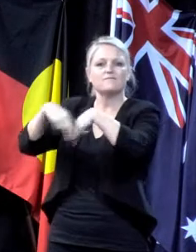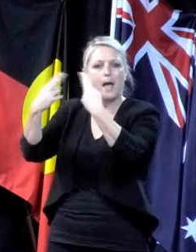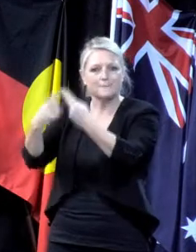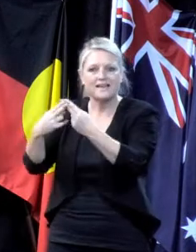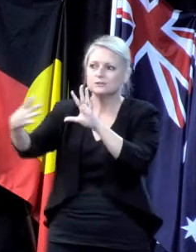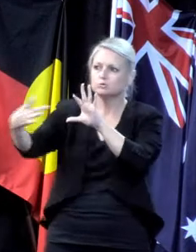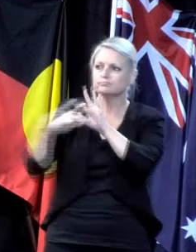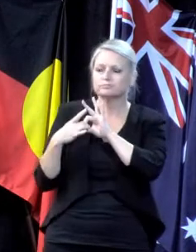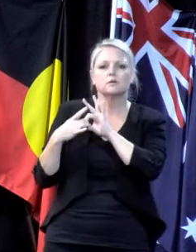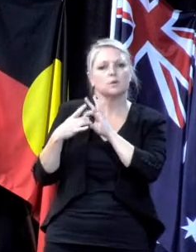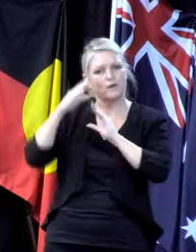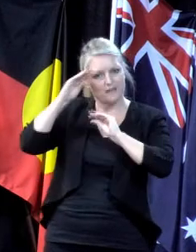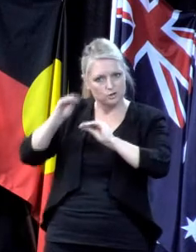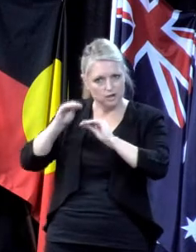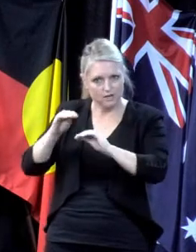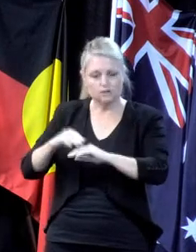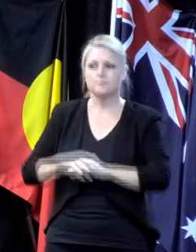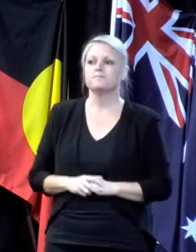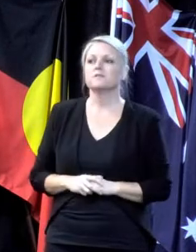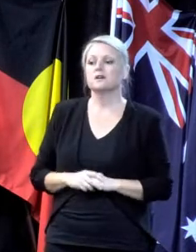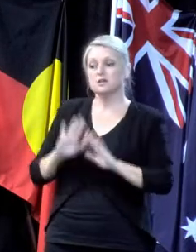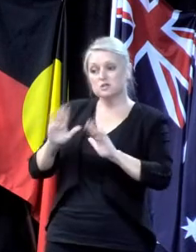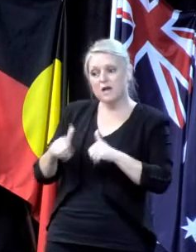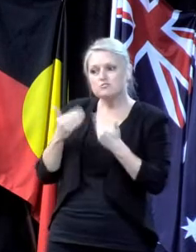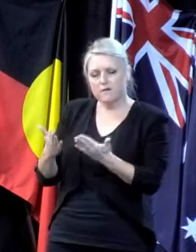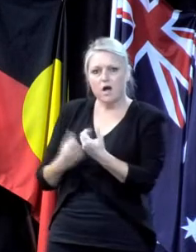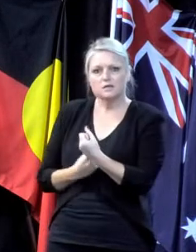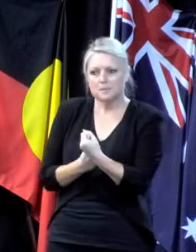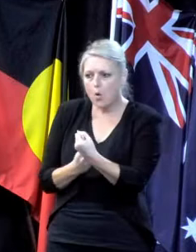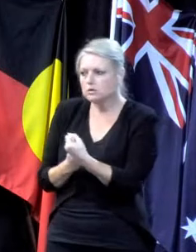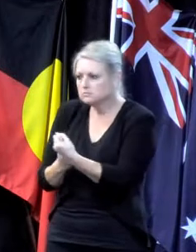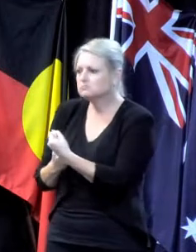So, they provide a lot of support to the students in relation